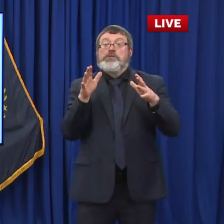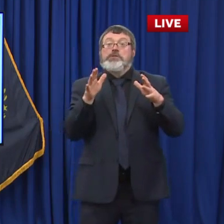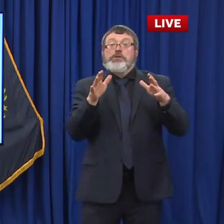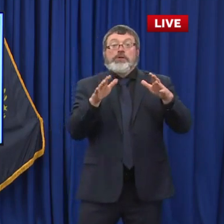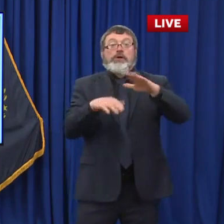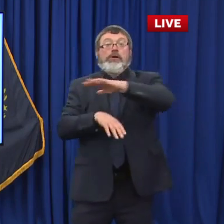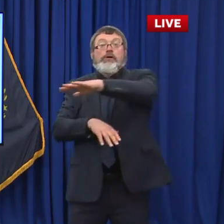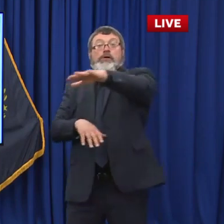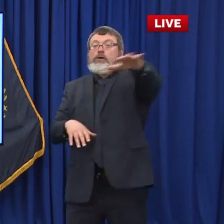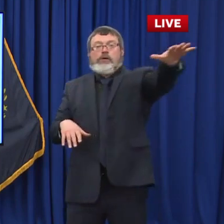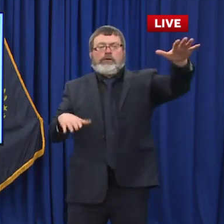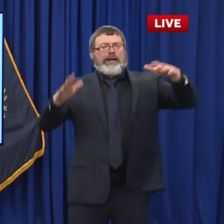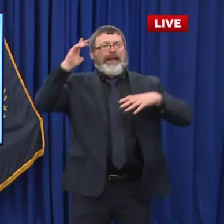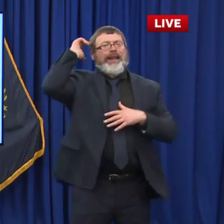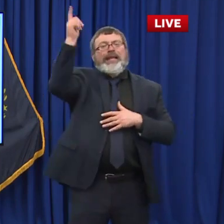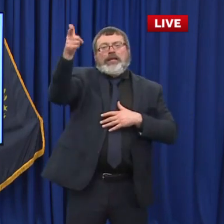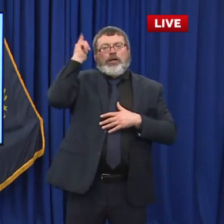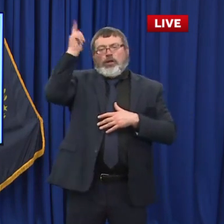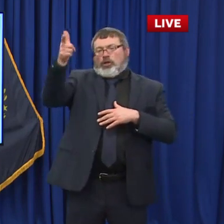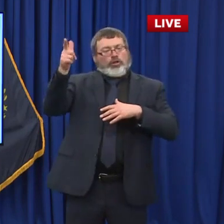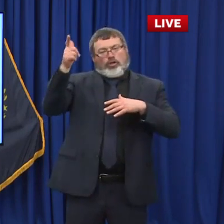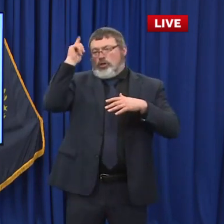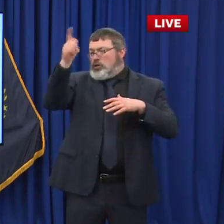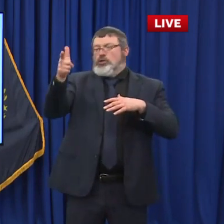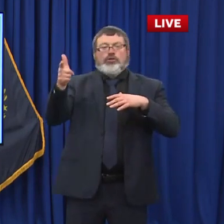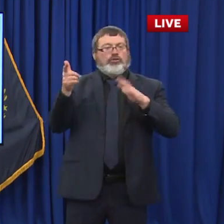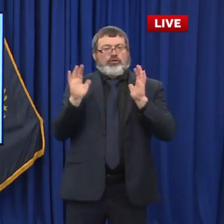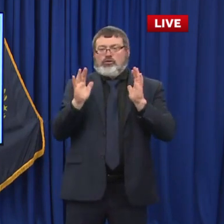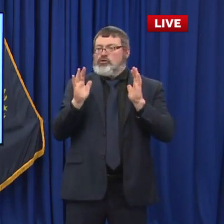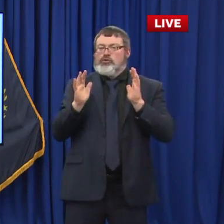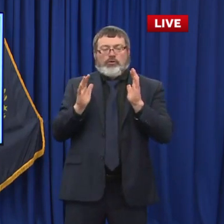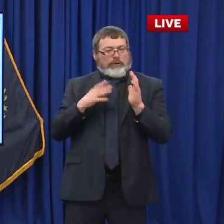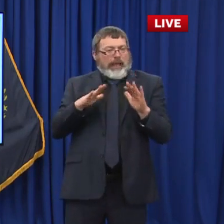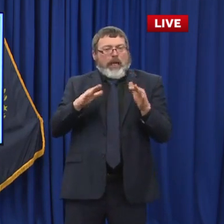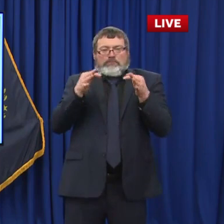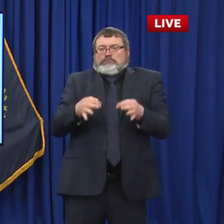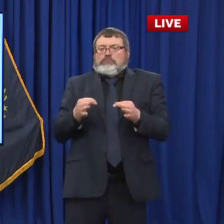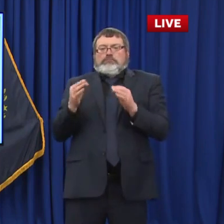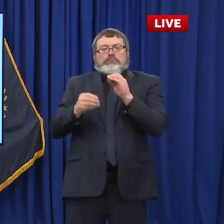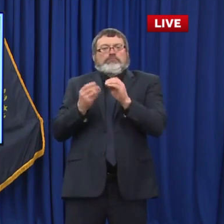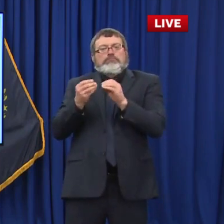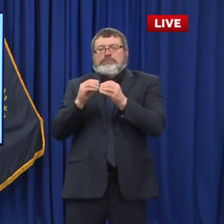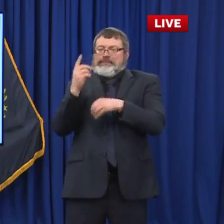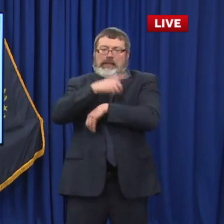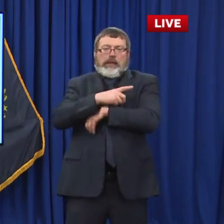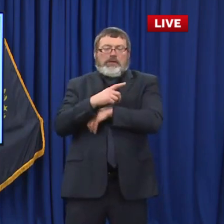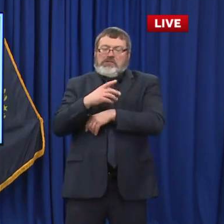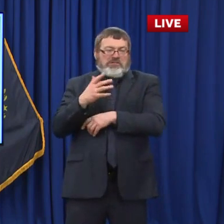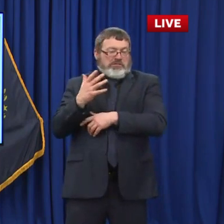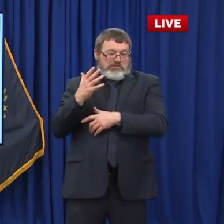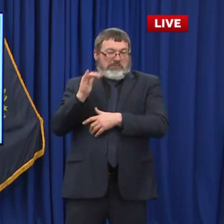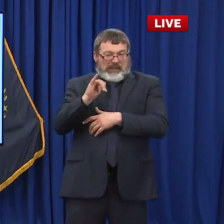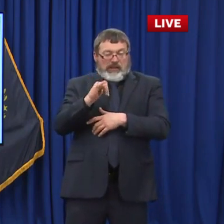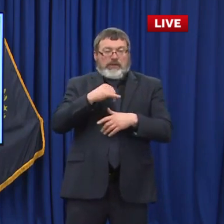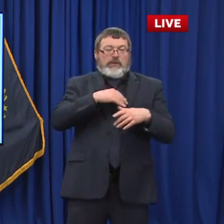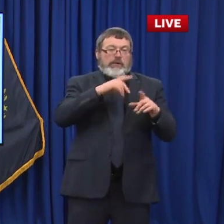WE DON’T KNOW WHEN THAT’S GOING TO START BECAUSE WE DON’T KNOW WHAT OUR VACCINE SUPPLY IS GOING TO BE, YOU KNOW FOR SIX WEEKS.